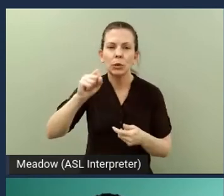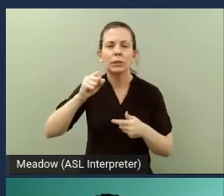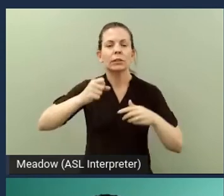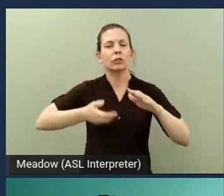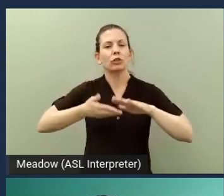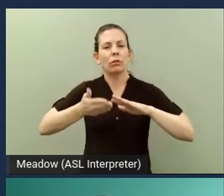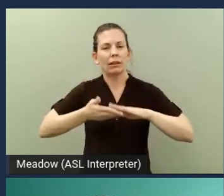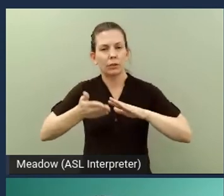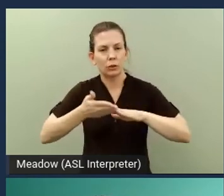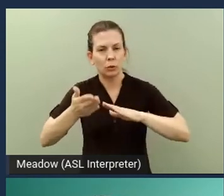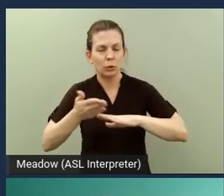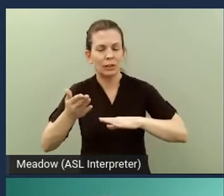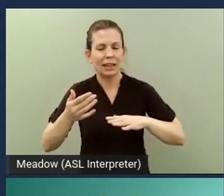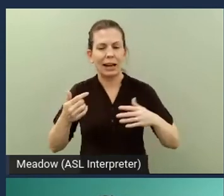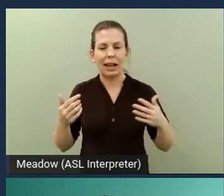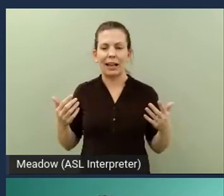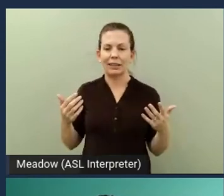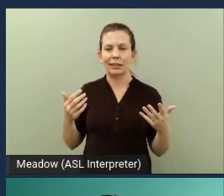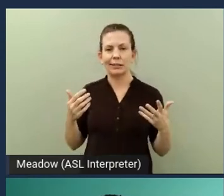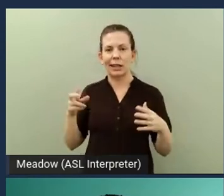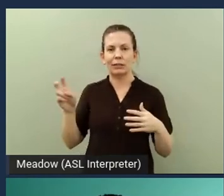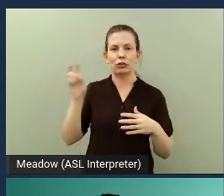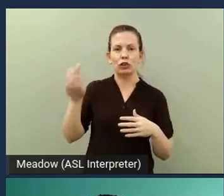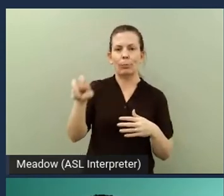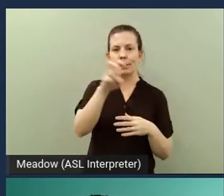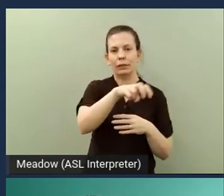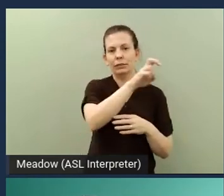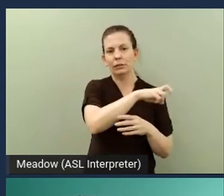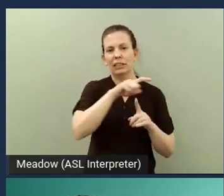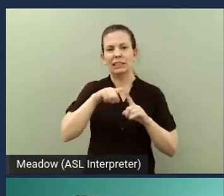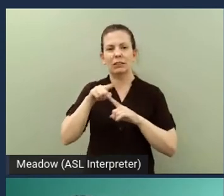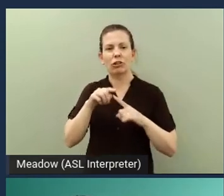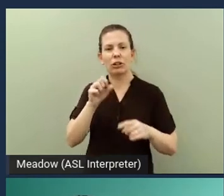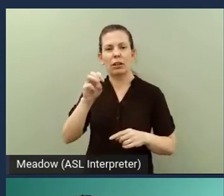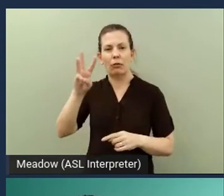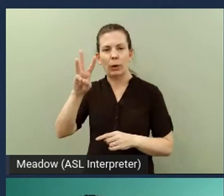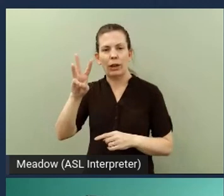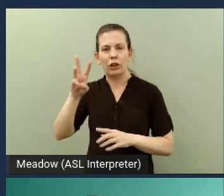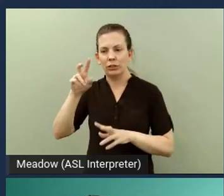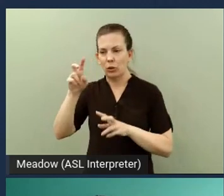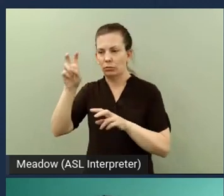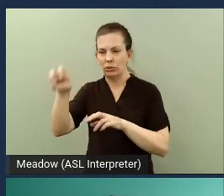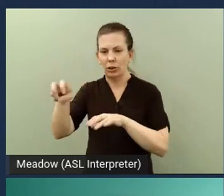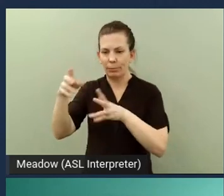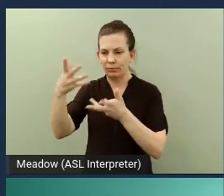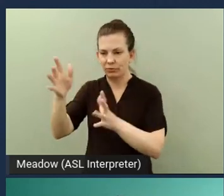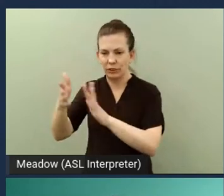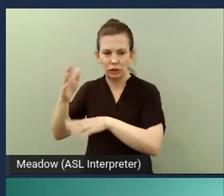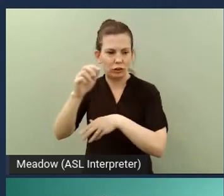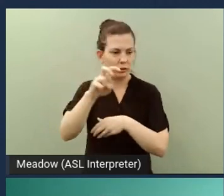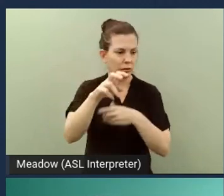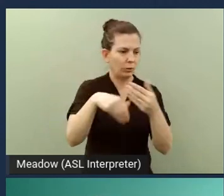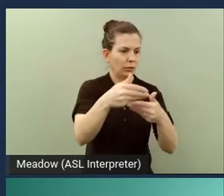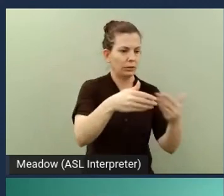And I was kind of jumping between different softwares to get everything to work as I saw fit.